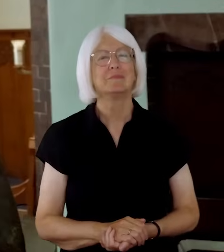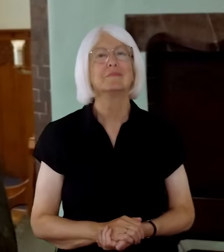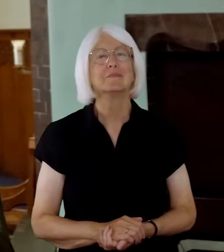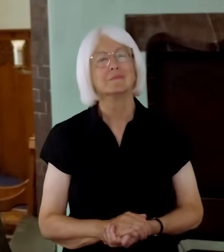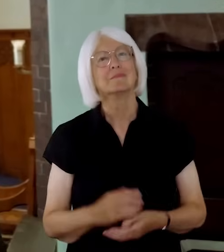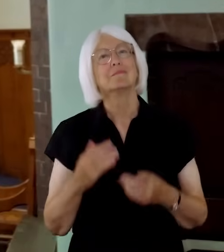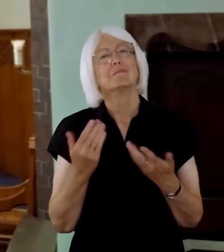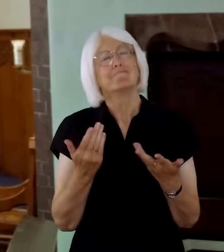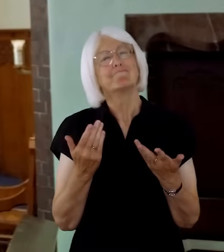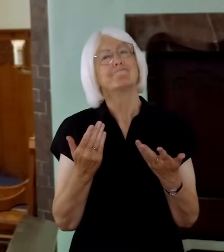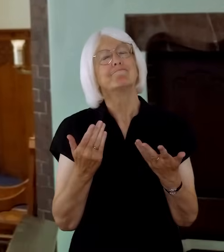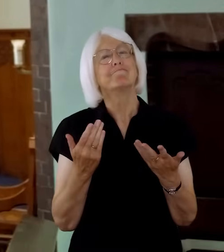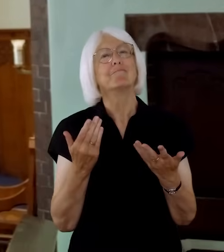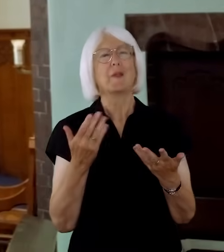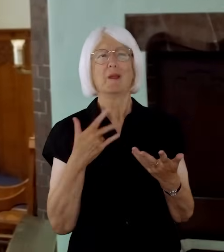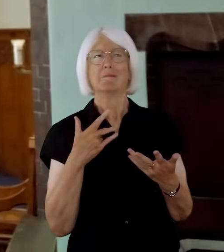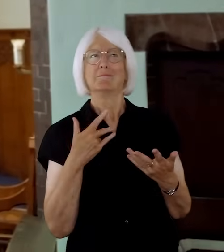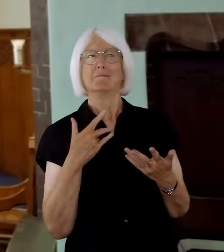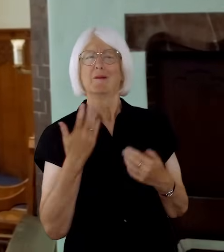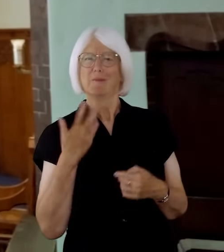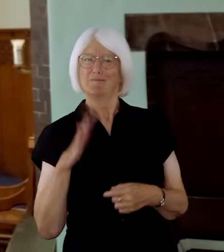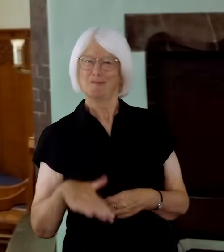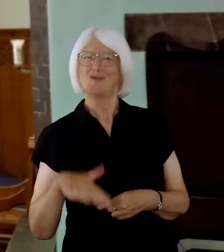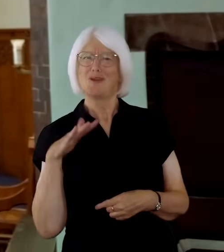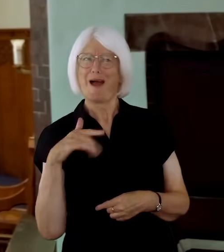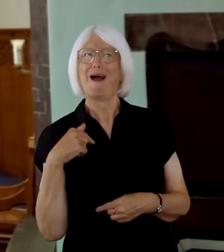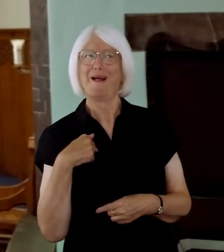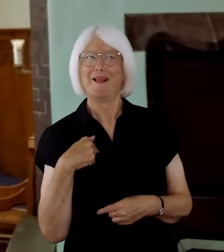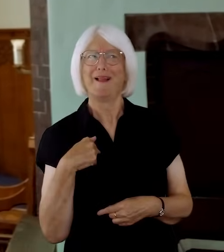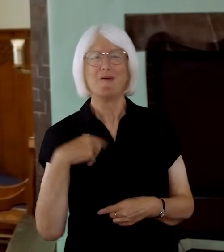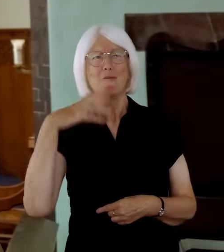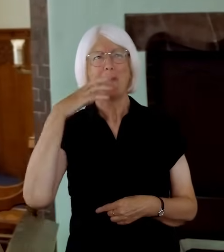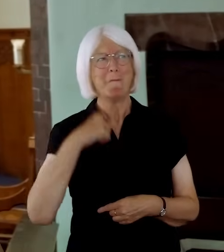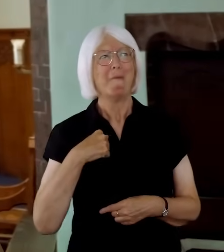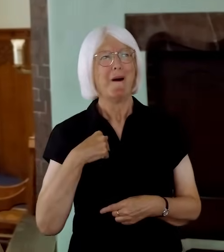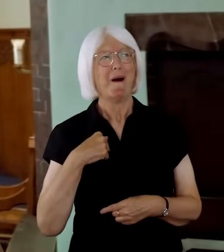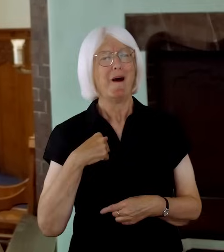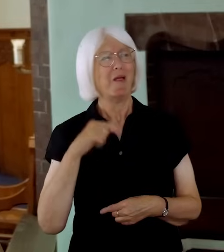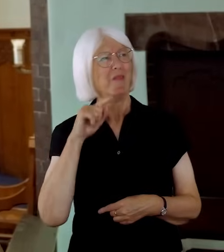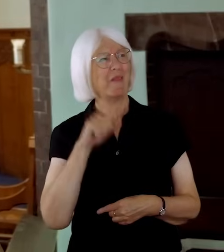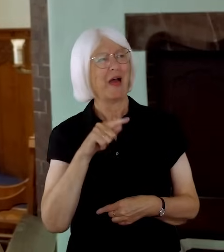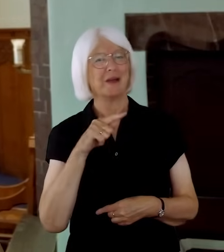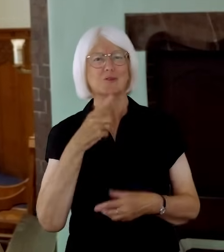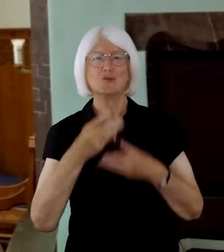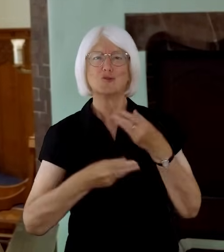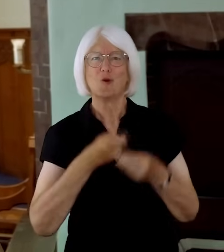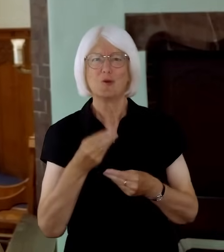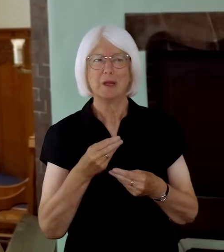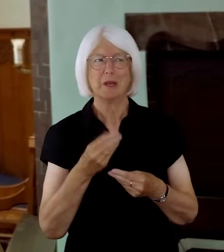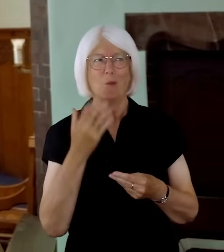As a child, whenever I heard the response that Jesus makes to Peter as we heard just then,